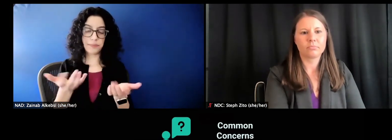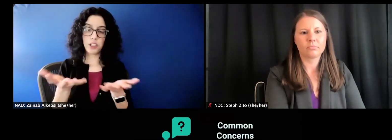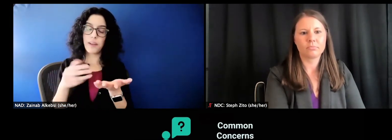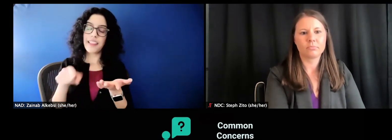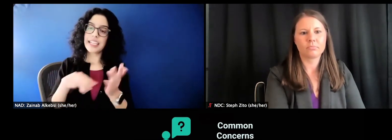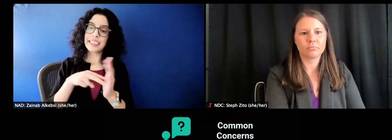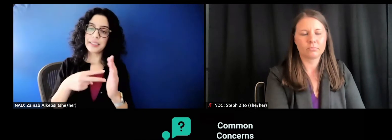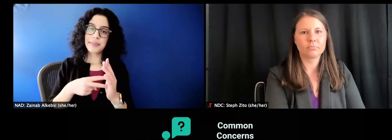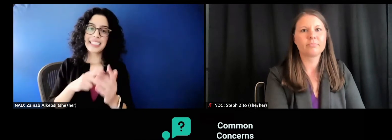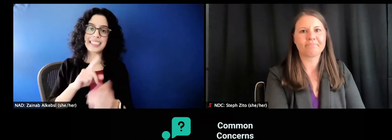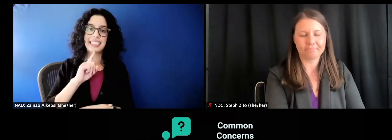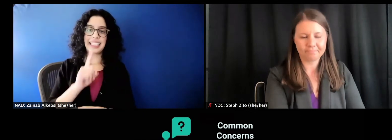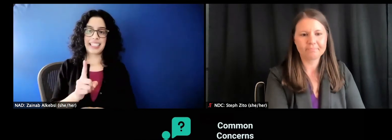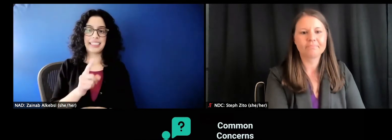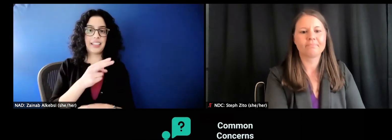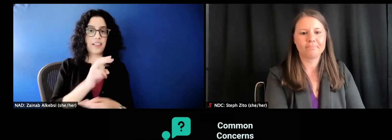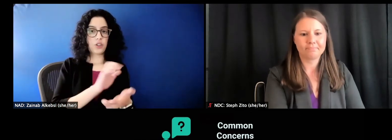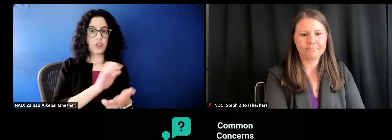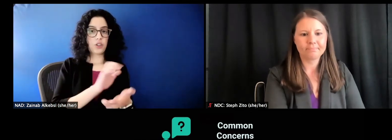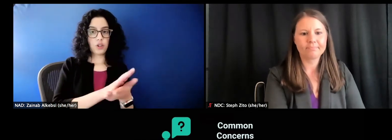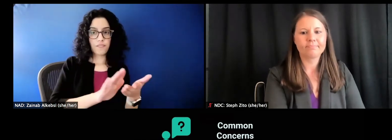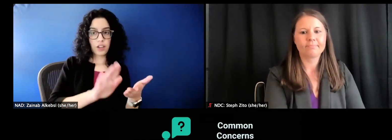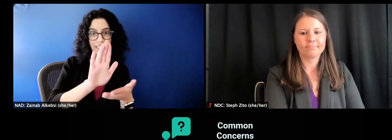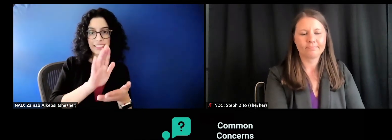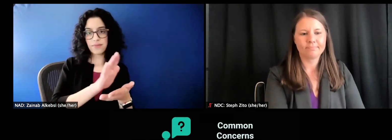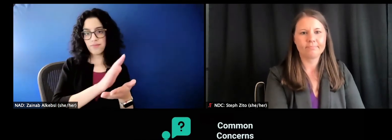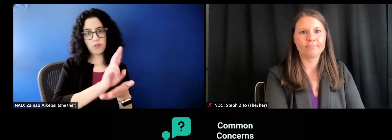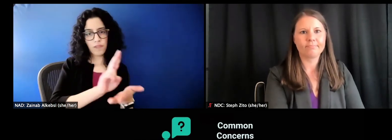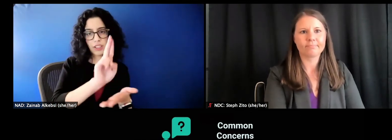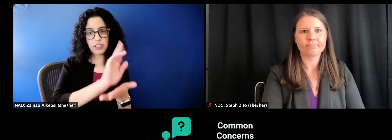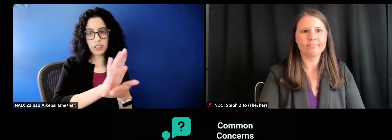What this means is the university or college